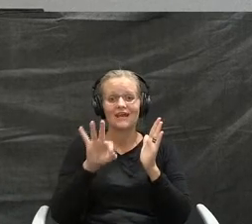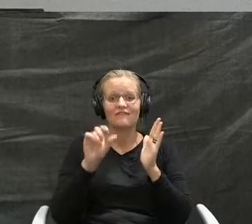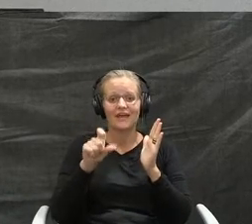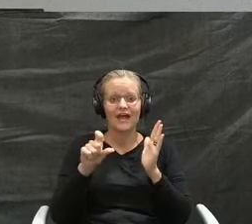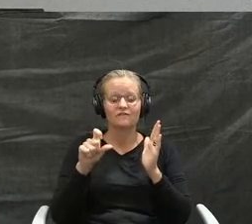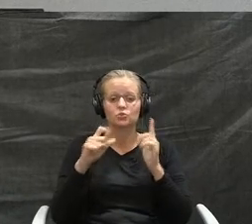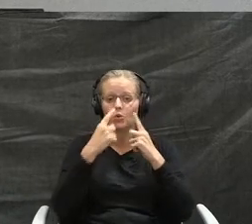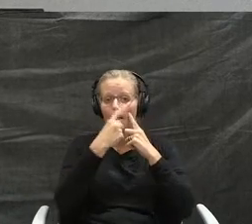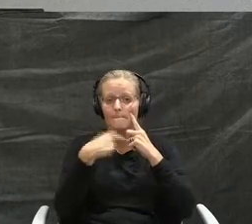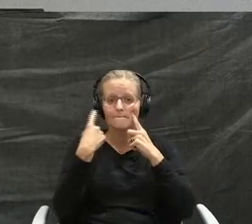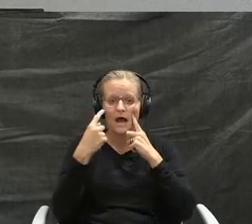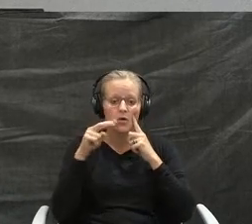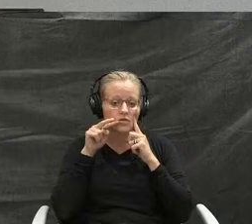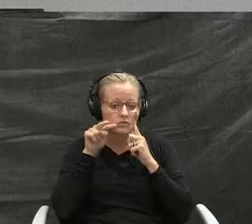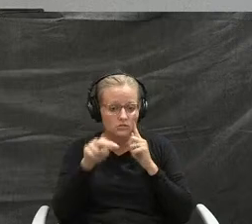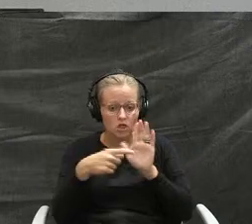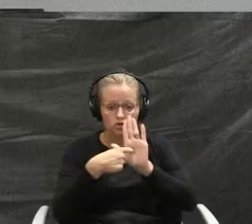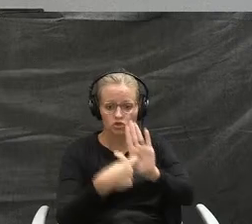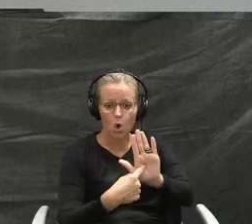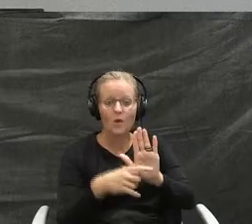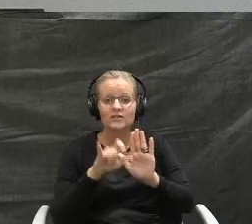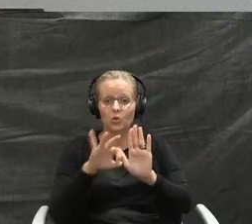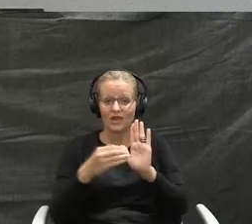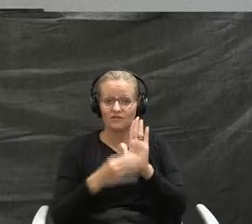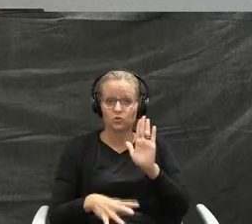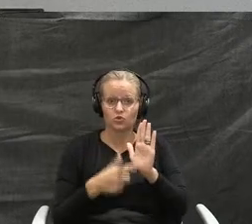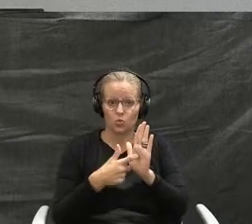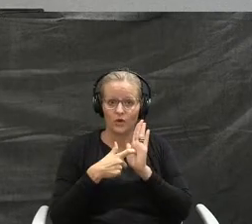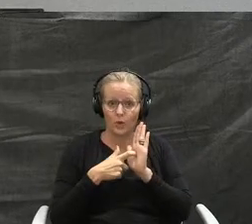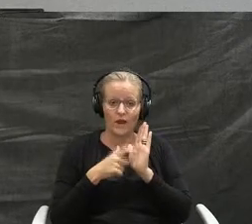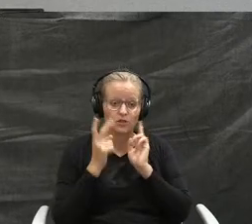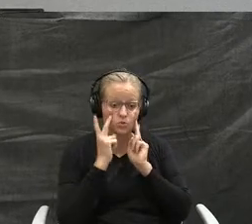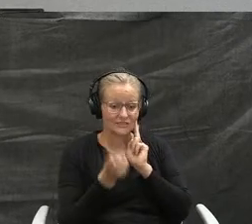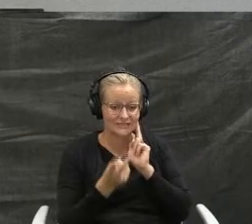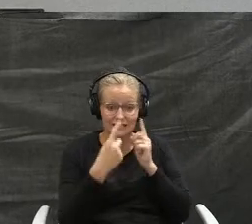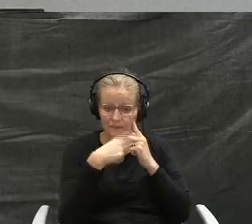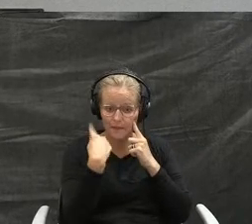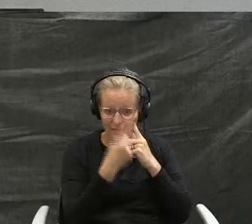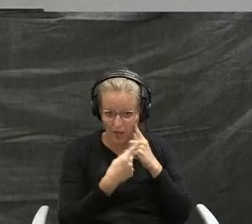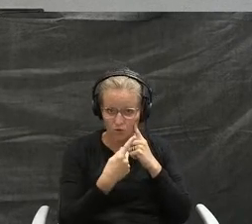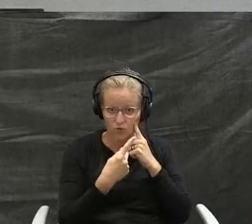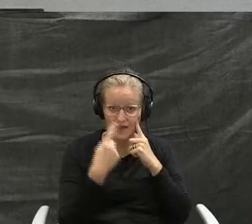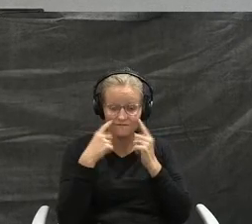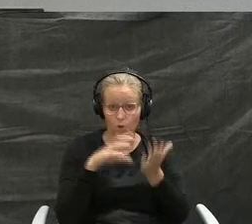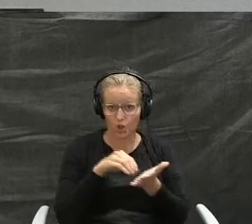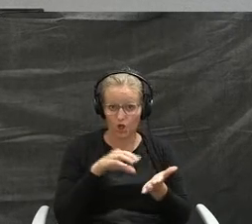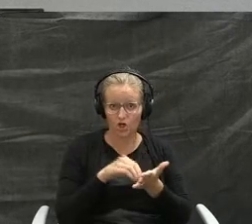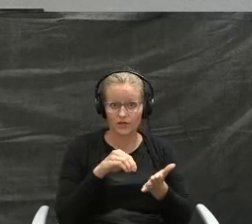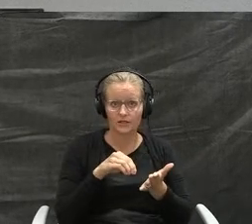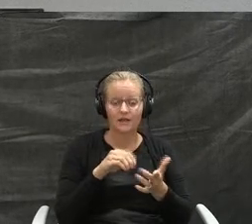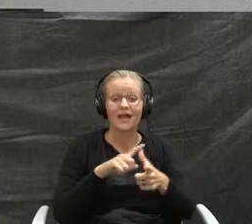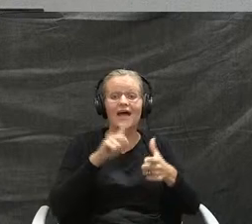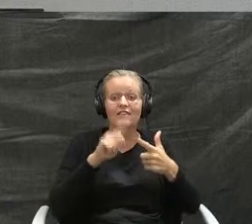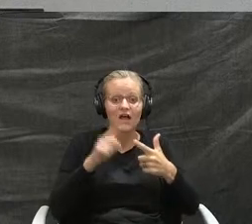making the words that they that they need to learn. Then for added protection we have mass and Shields available